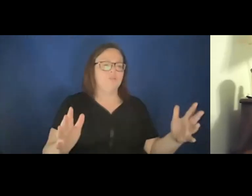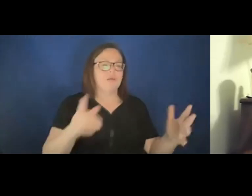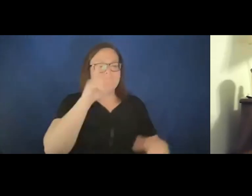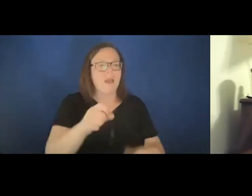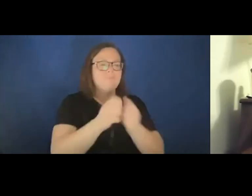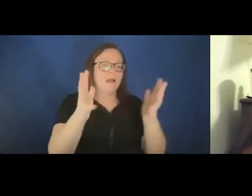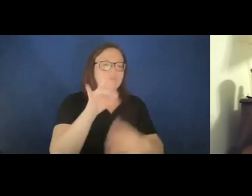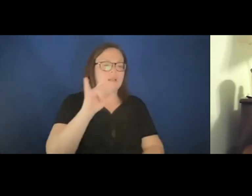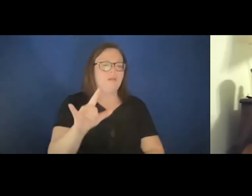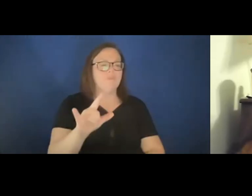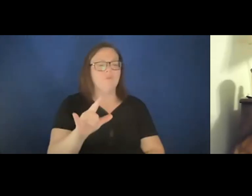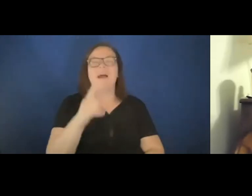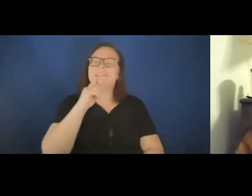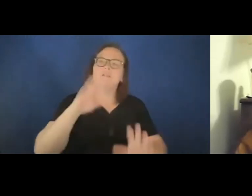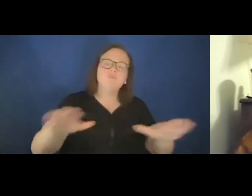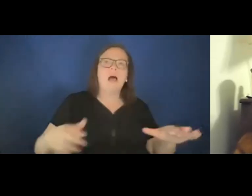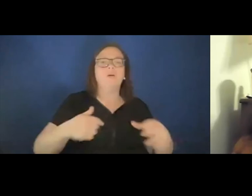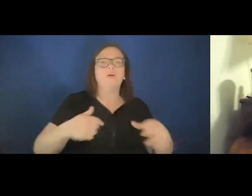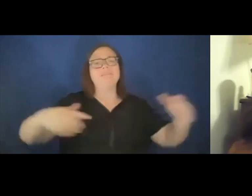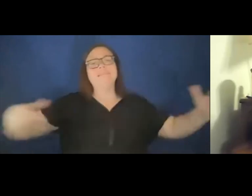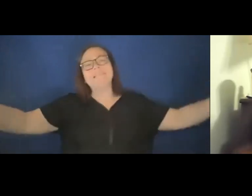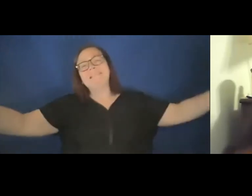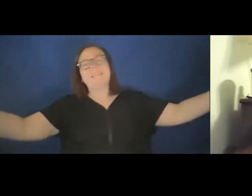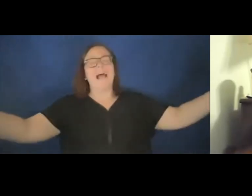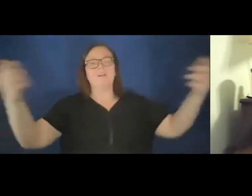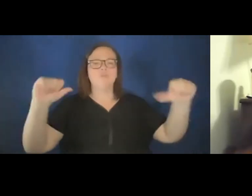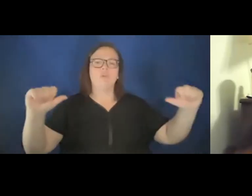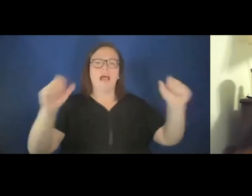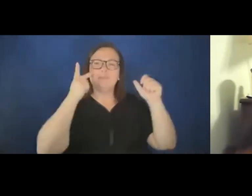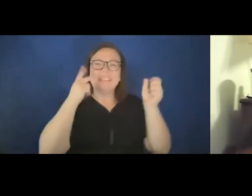a child, stretching my arms as wide as they could go to quantify just how much I loved